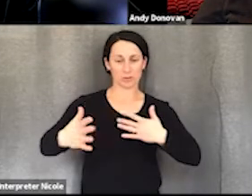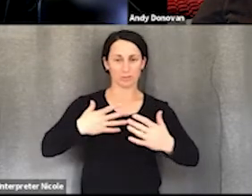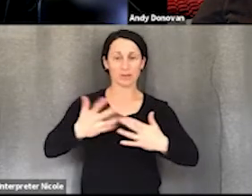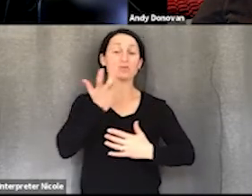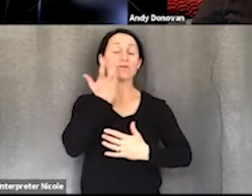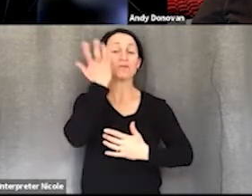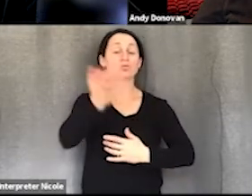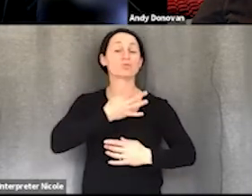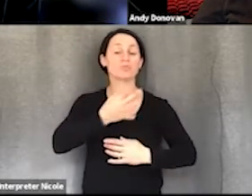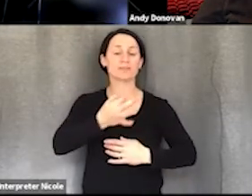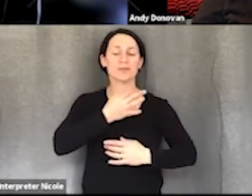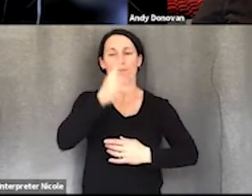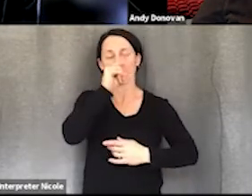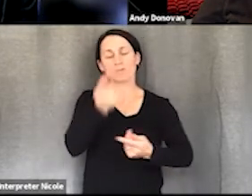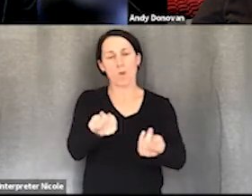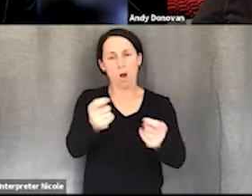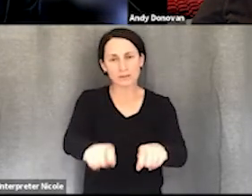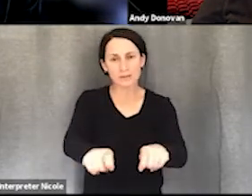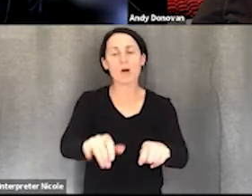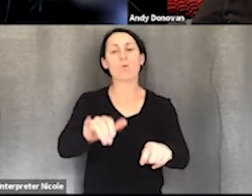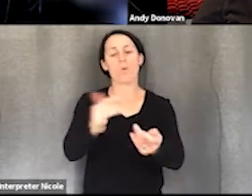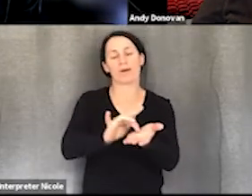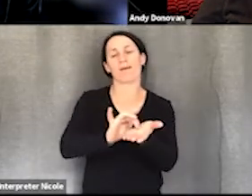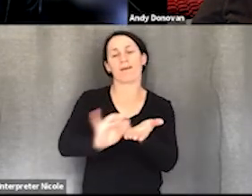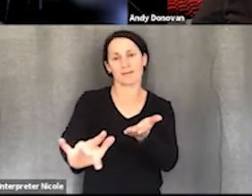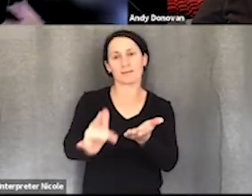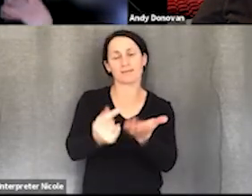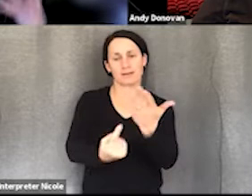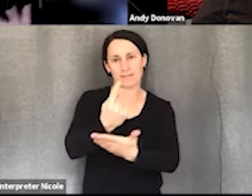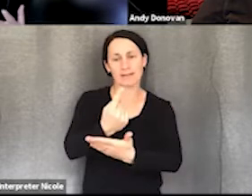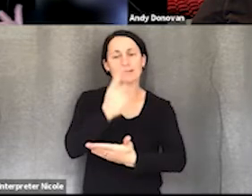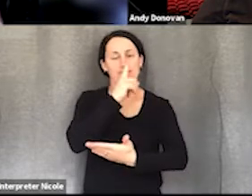So one of the things that is really become clear in terms